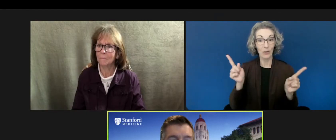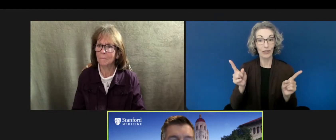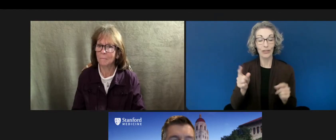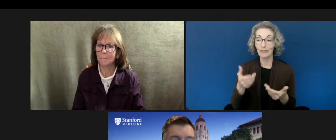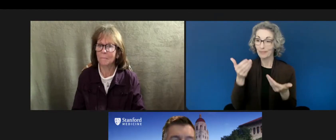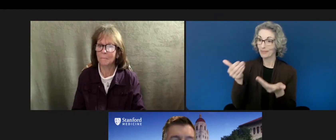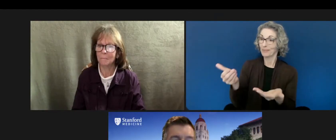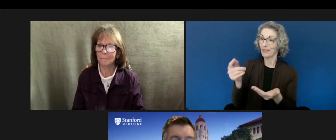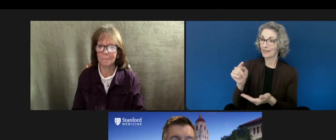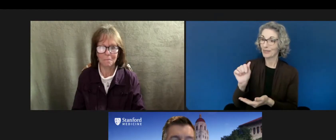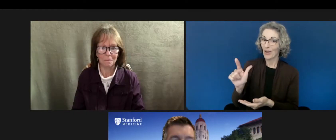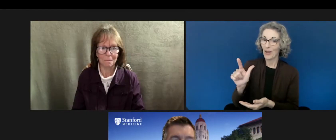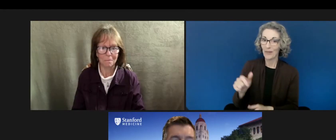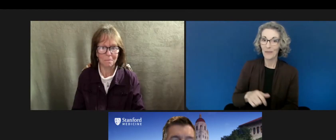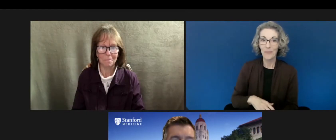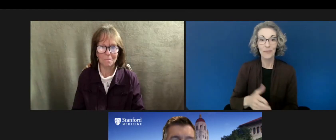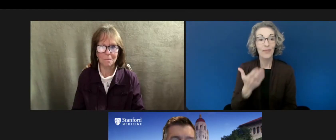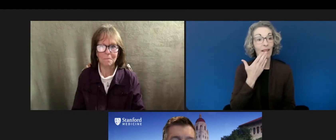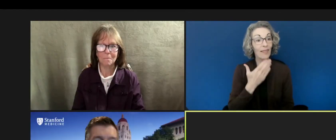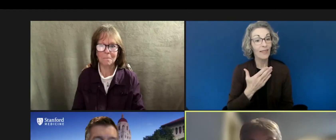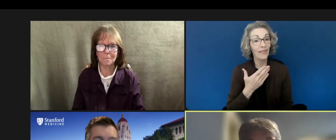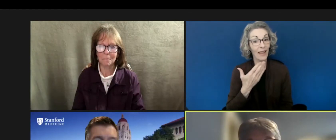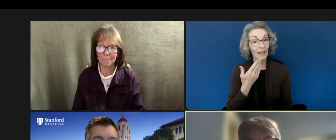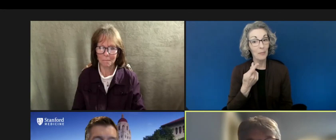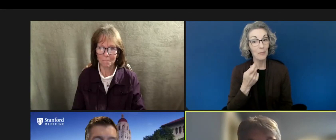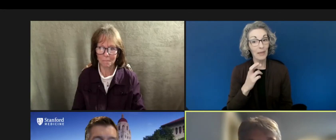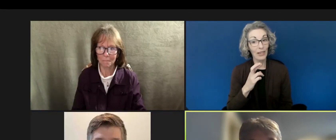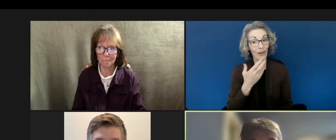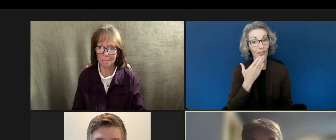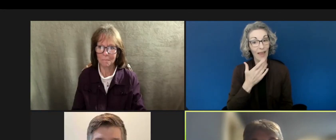Thanks, Peter, and thanks everyone, and thanks for inviting us again.